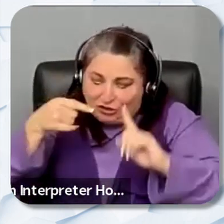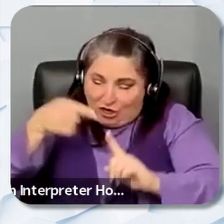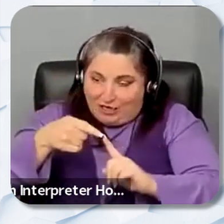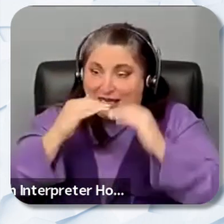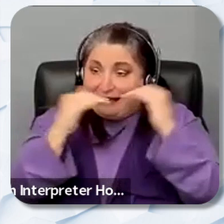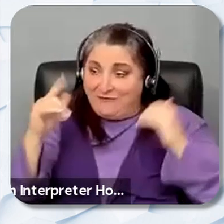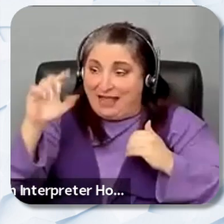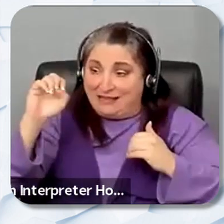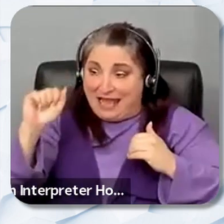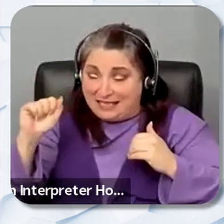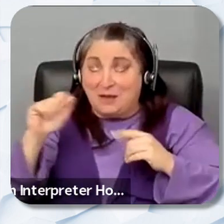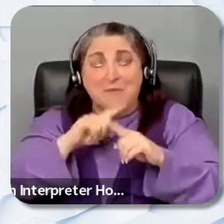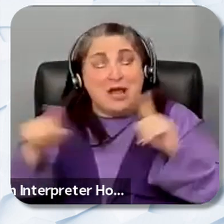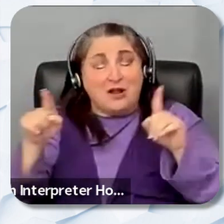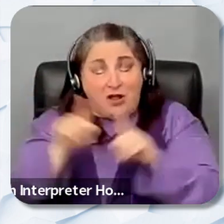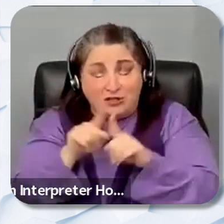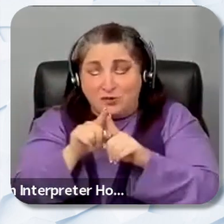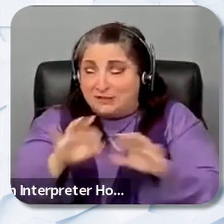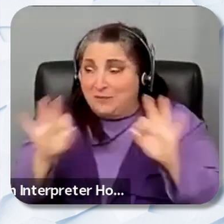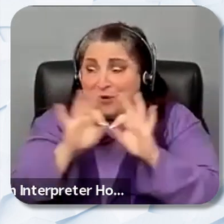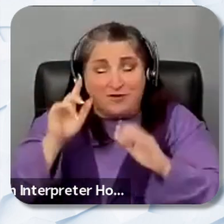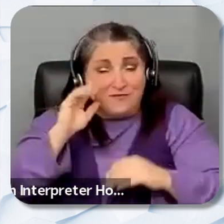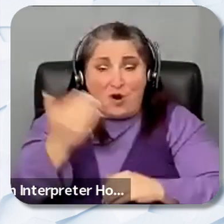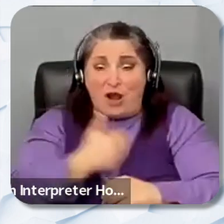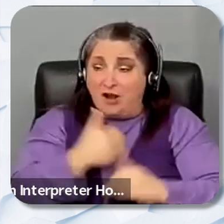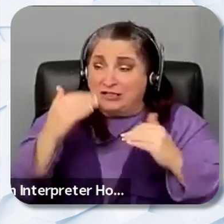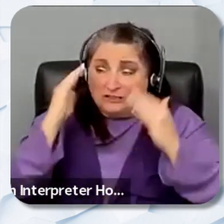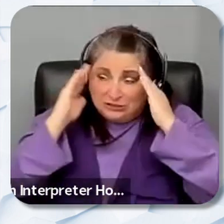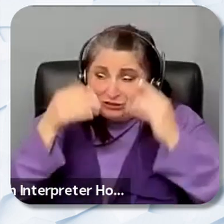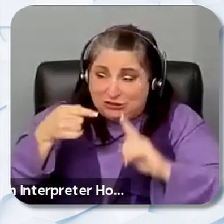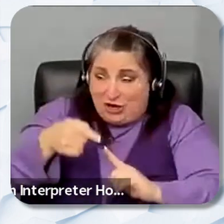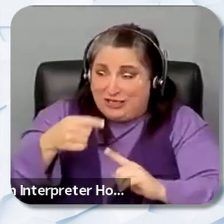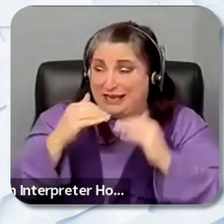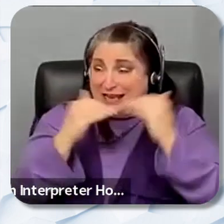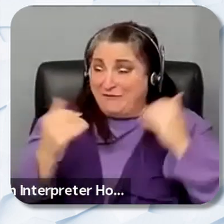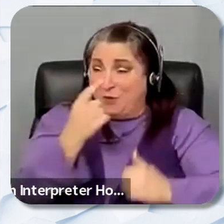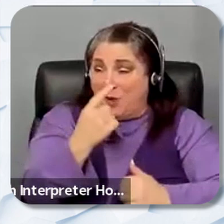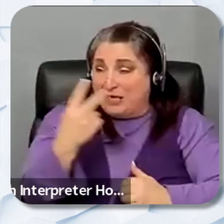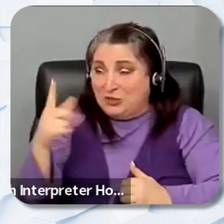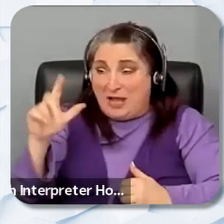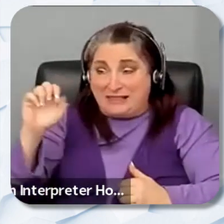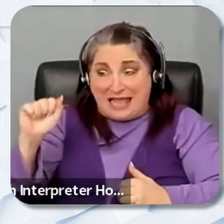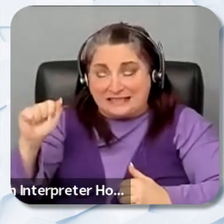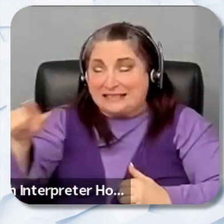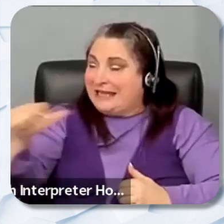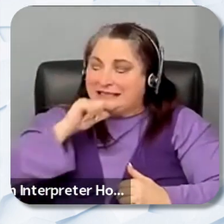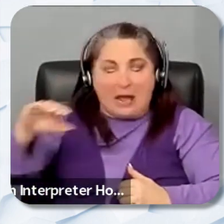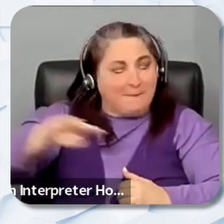important for our Targeted Level 1 and 2 LEAs, again, who did not meet that Element 8 target.